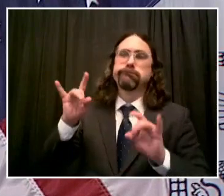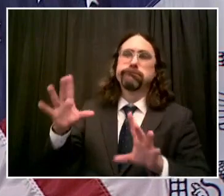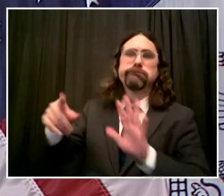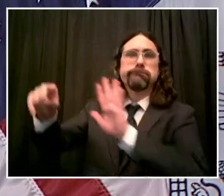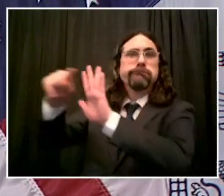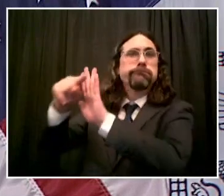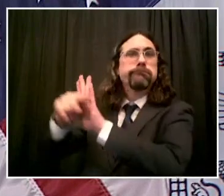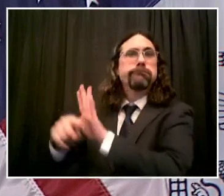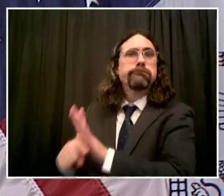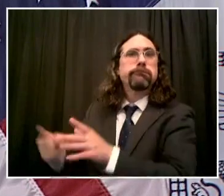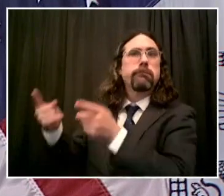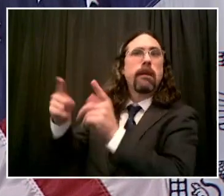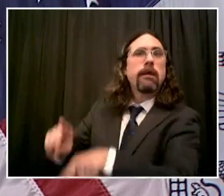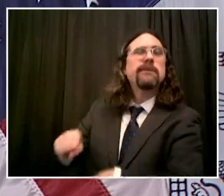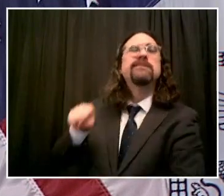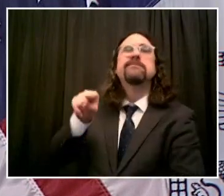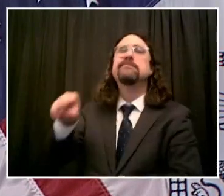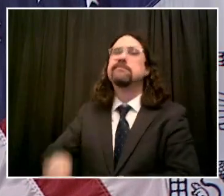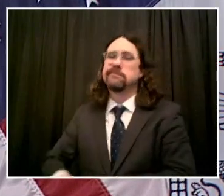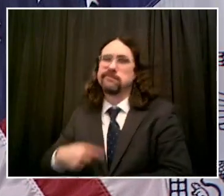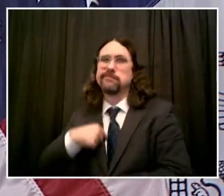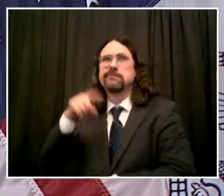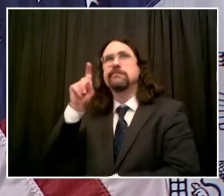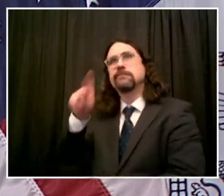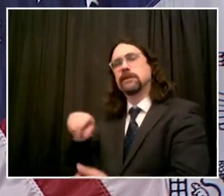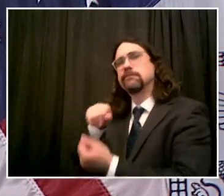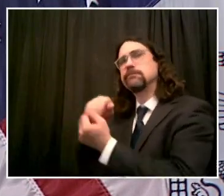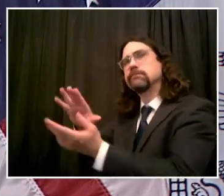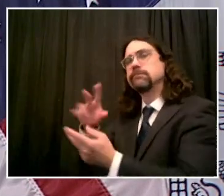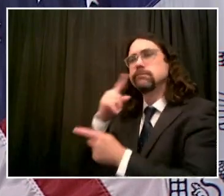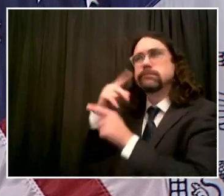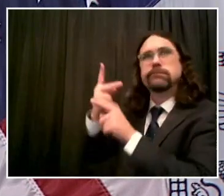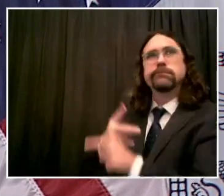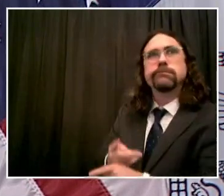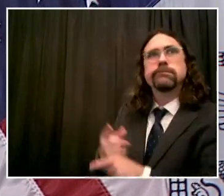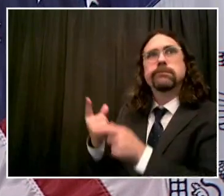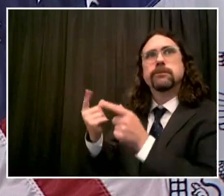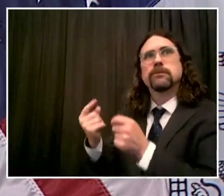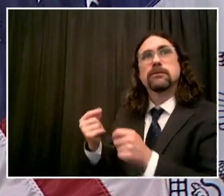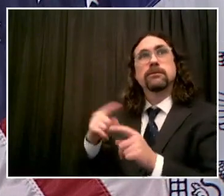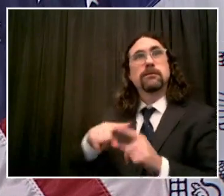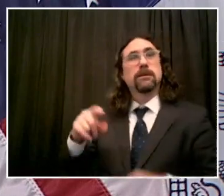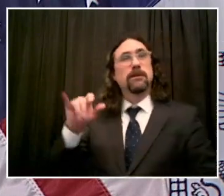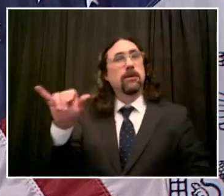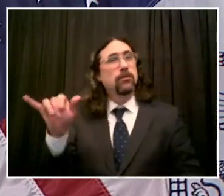INSPIRATION.